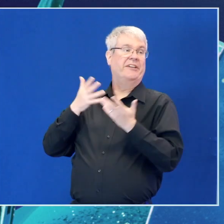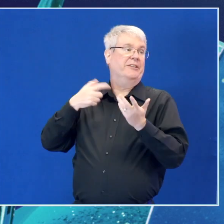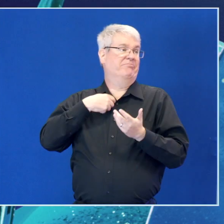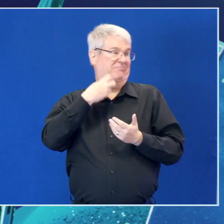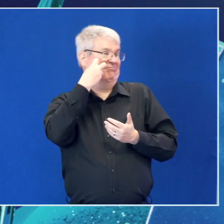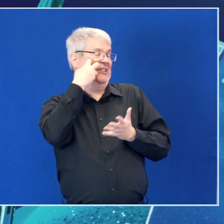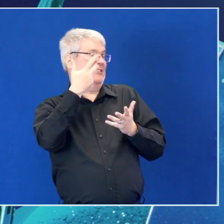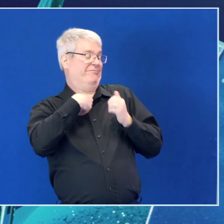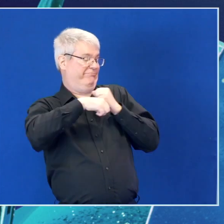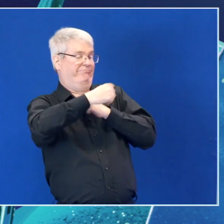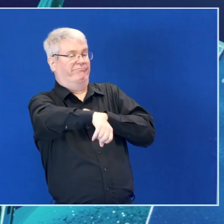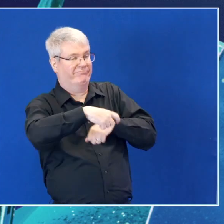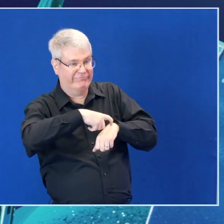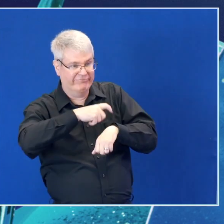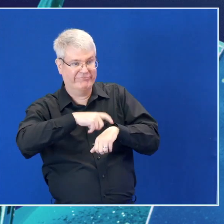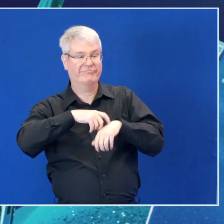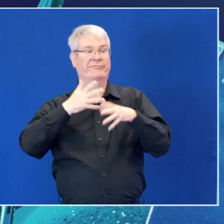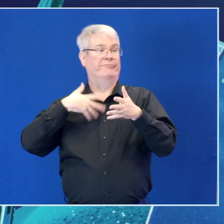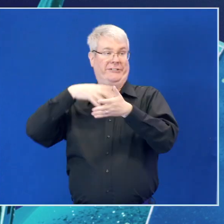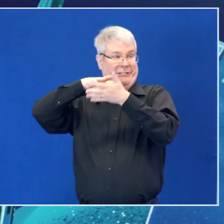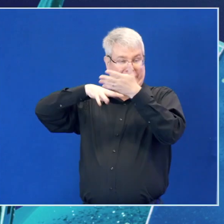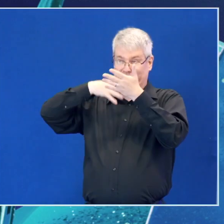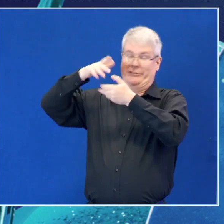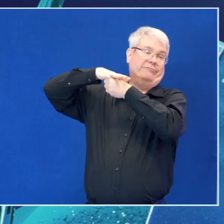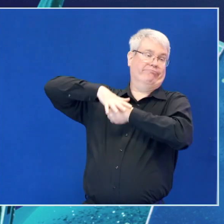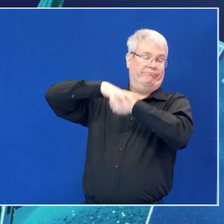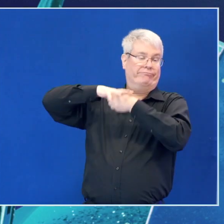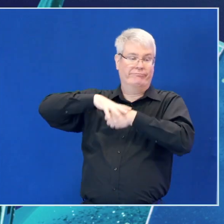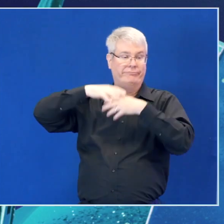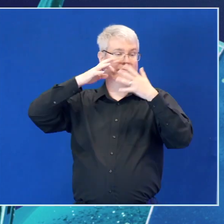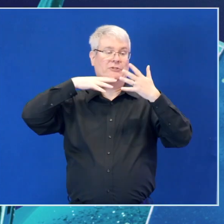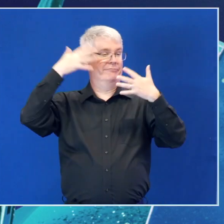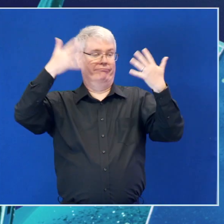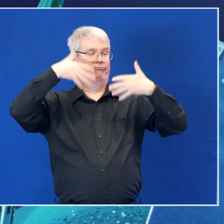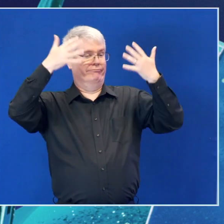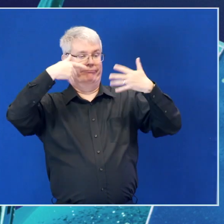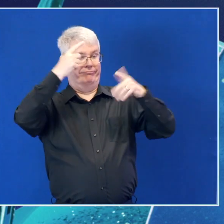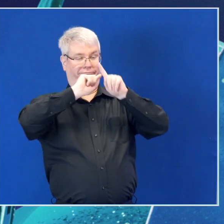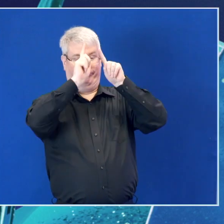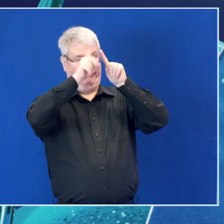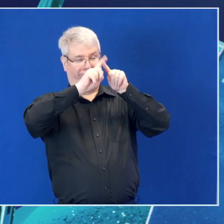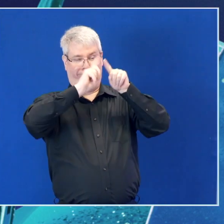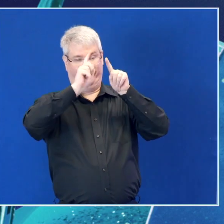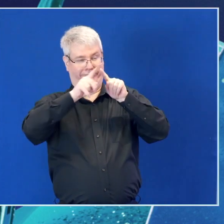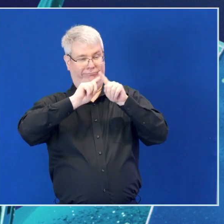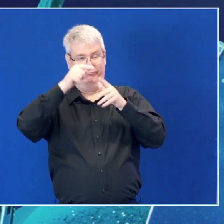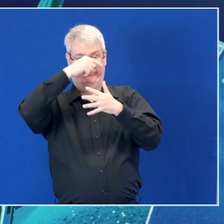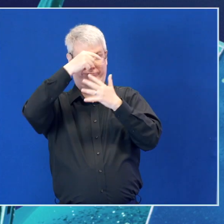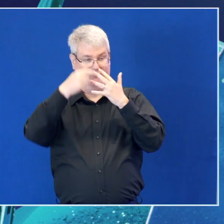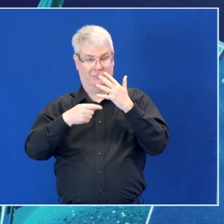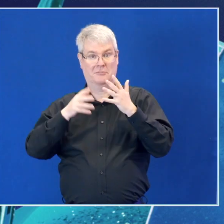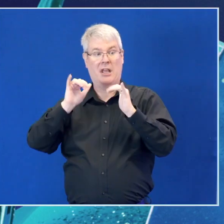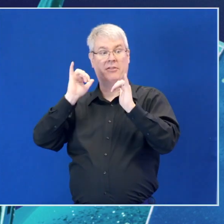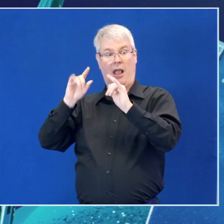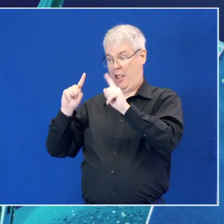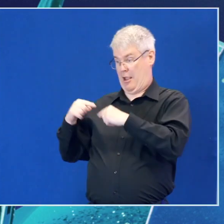Maybe it's scheduling. Maybe it's, you know, whatever it may be. And through that platform, it's AI-driven.